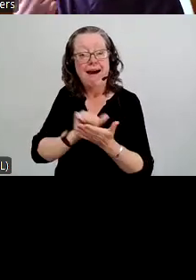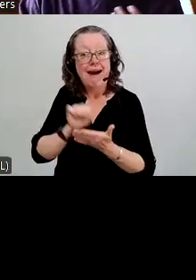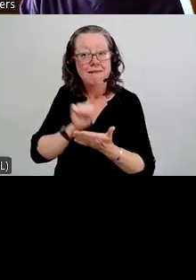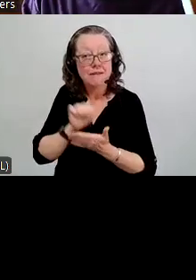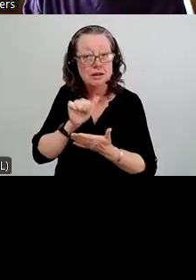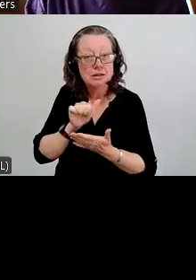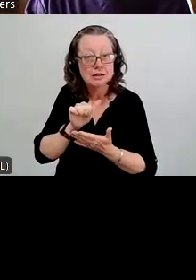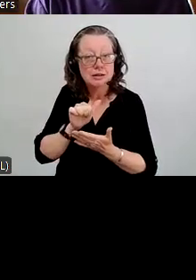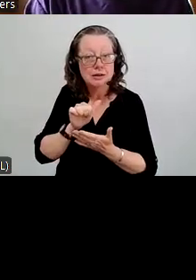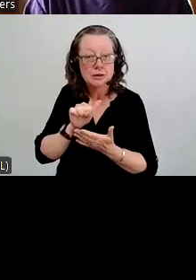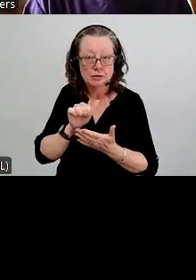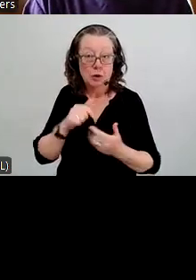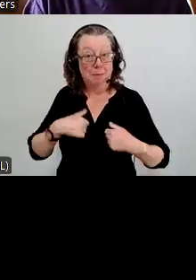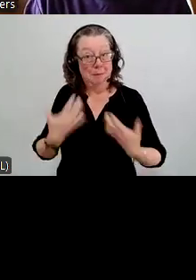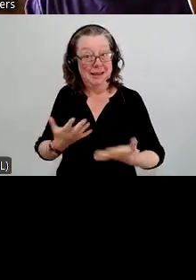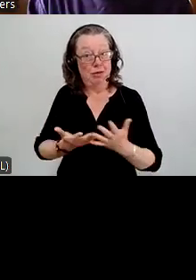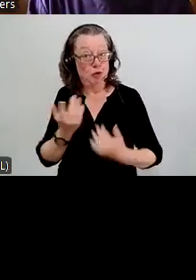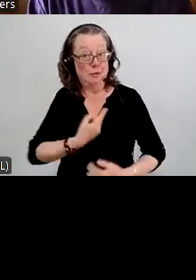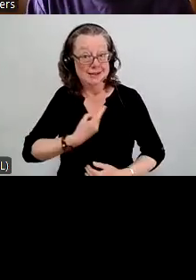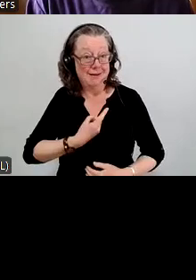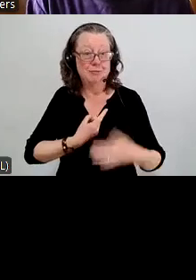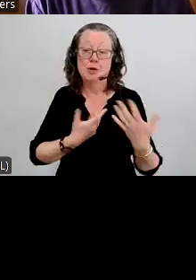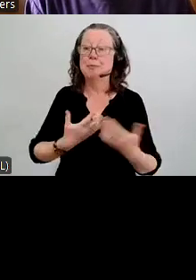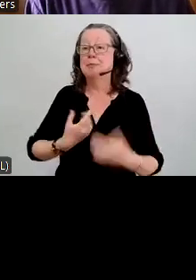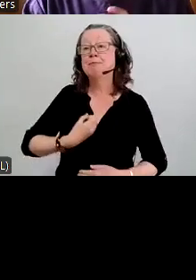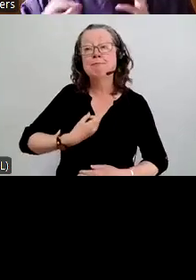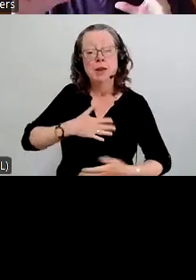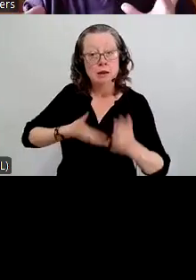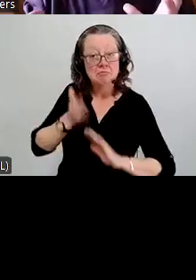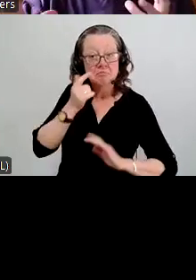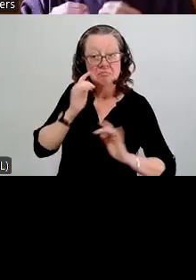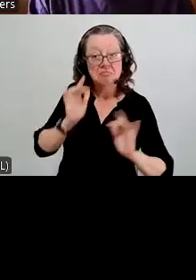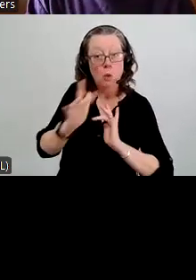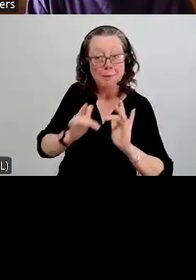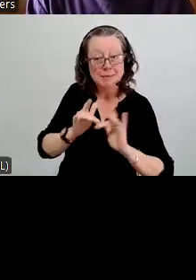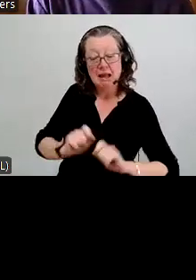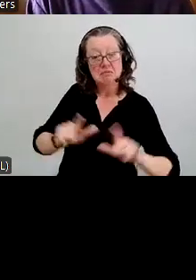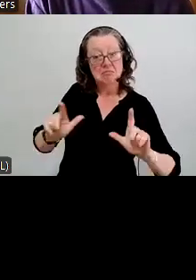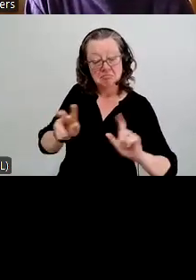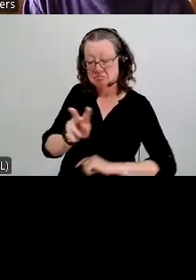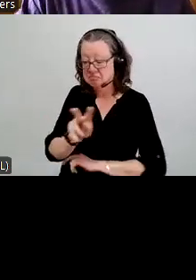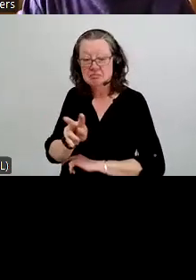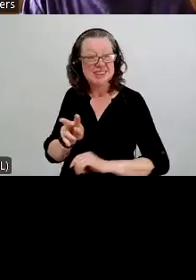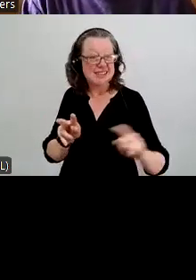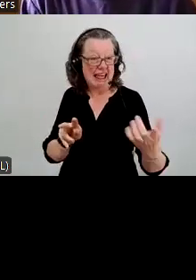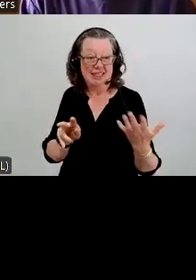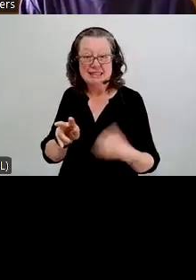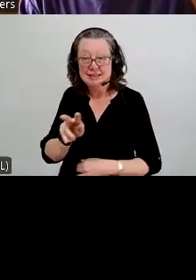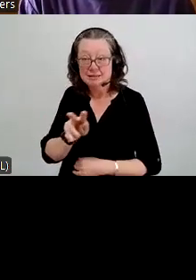I'm just going to show you what I saw. I went to the website. This is a screenshot of the British Museum website.